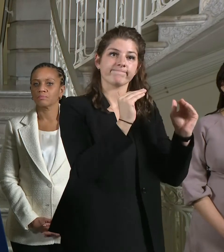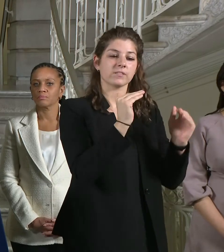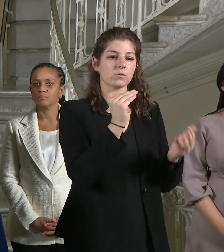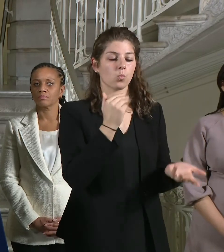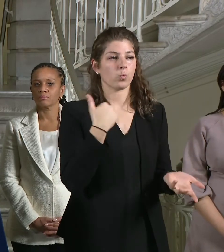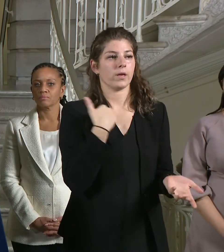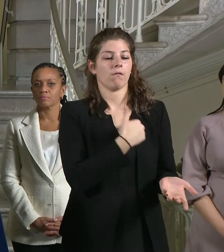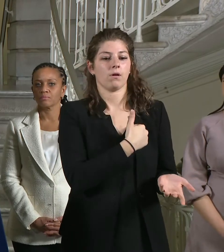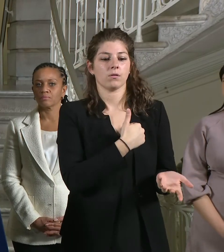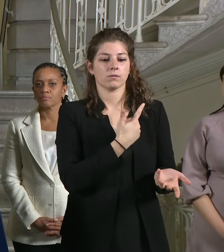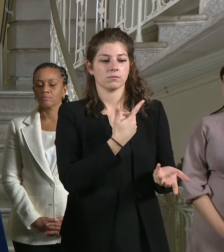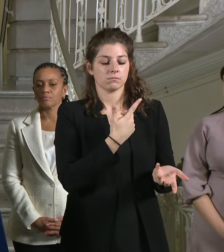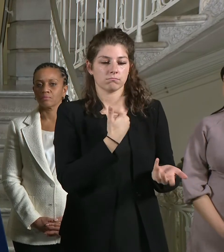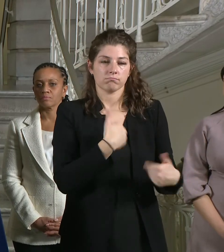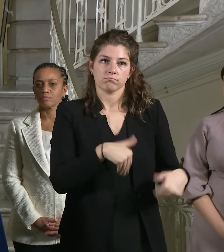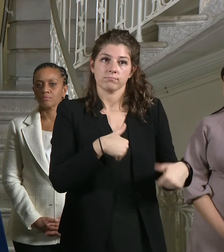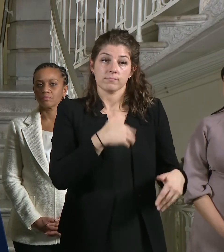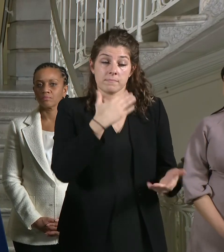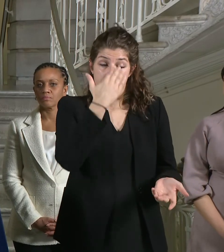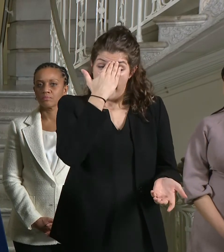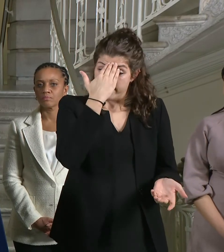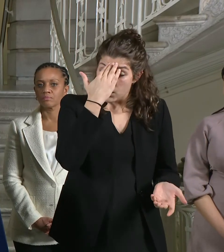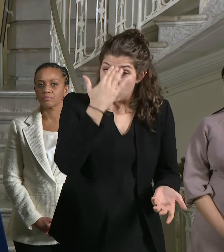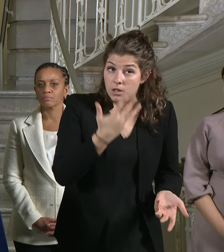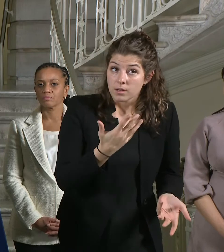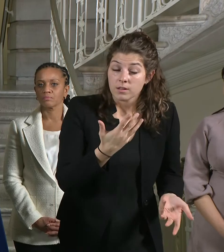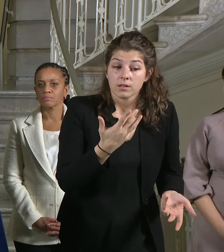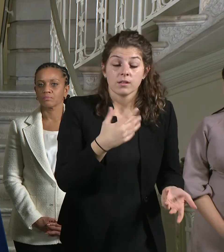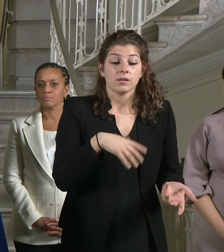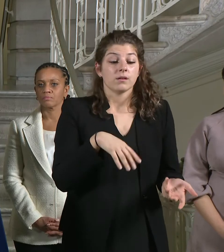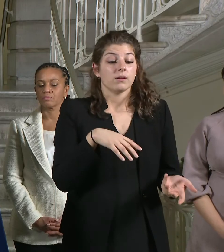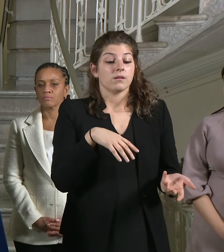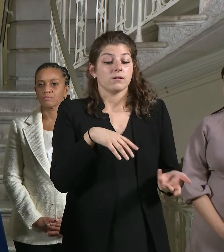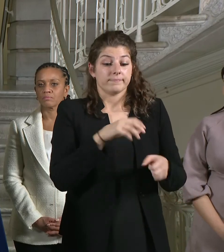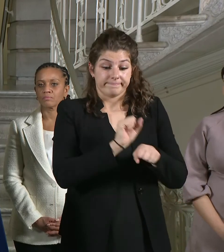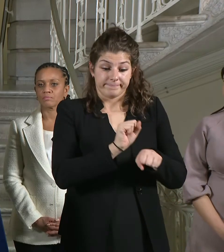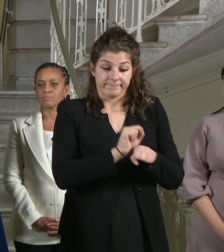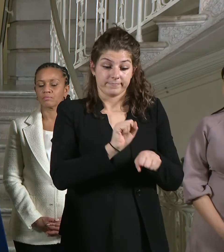GREAT -- AND WE NEED TO TREAT THEM WITH THE LEVEL OF RESPECT